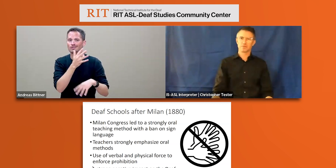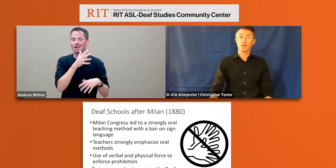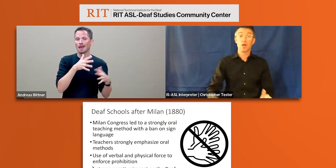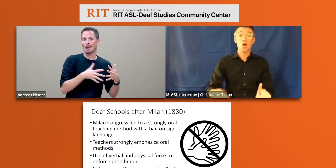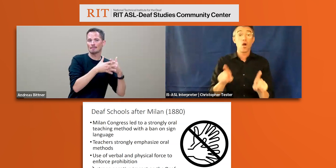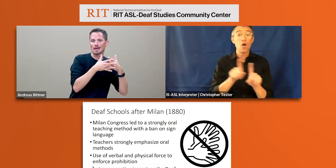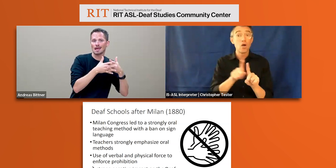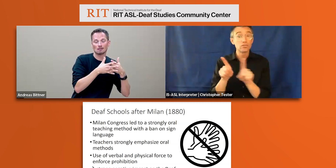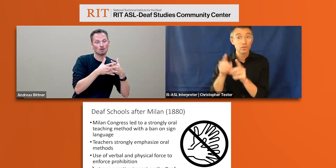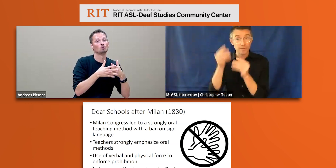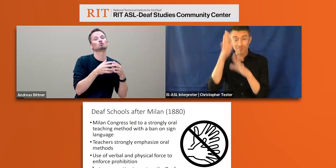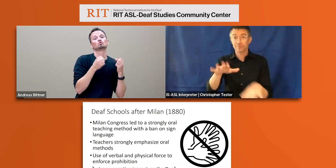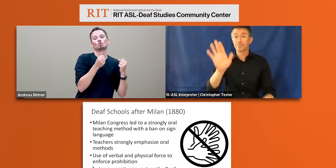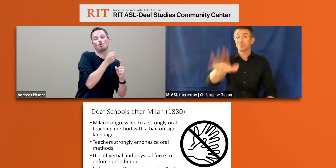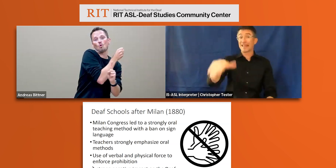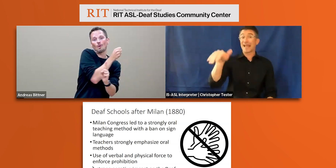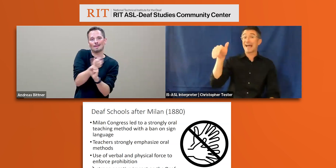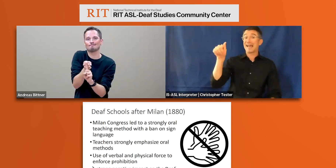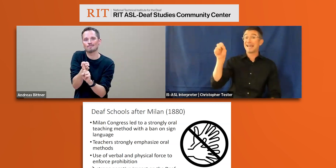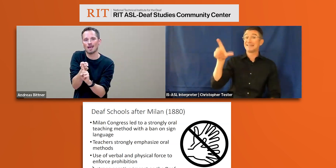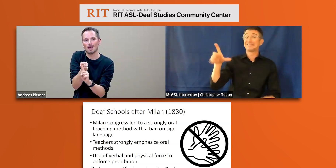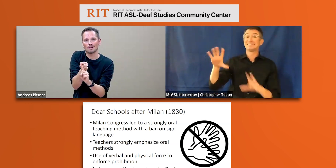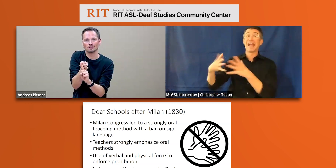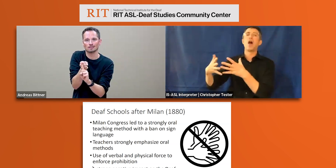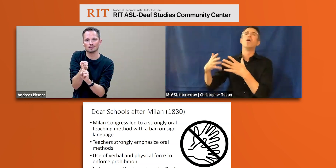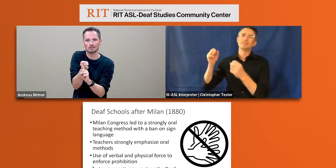Sign language is a language.